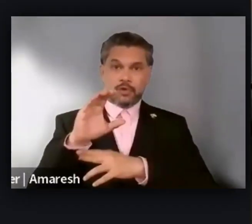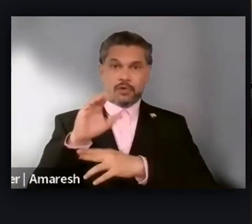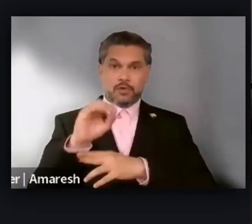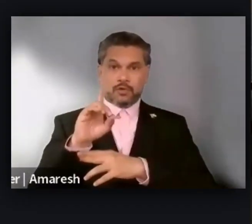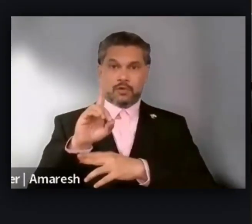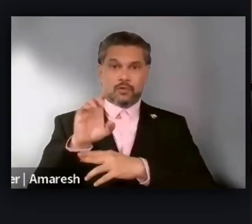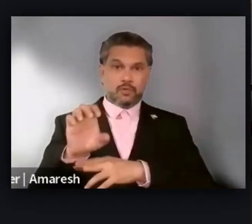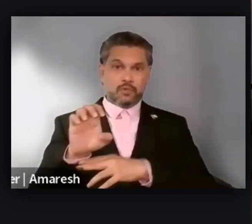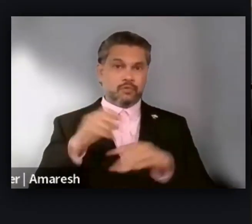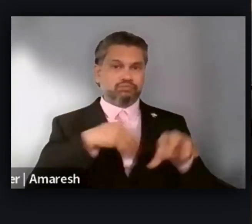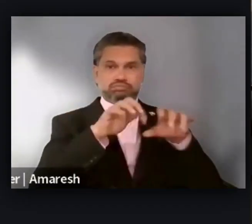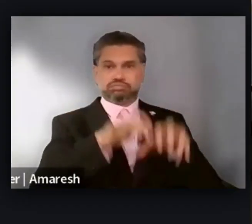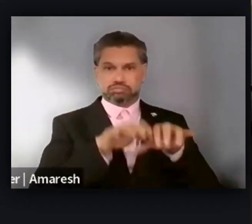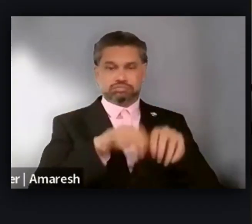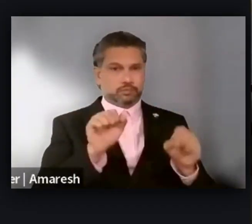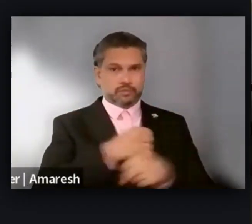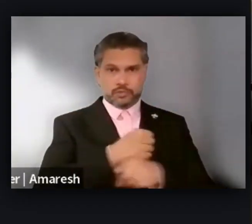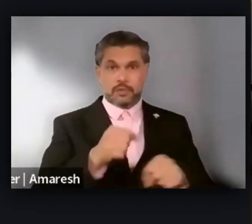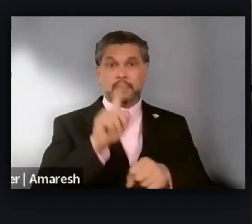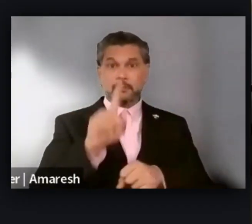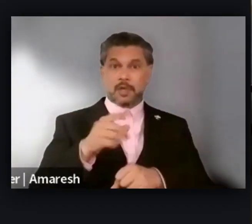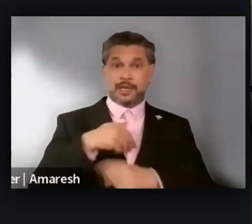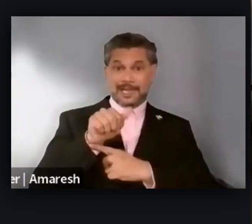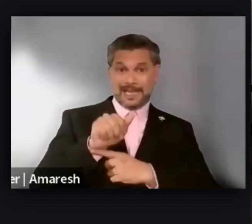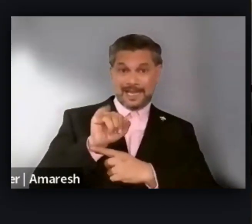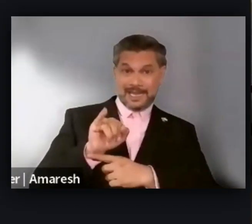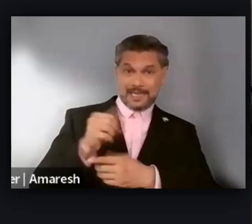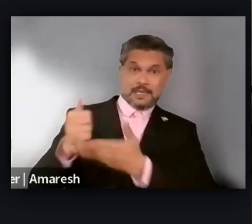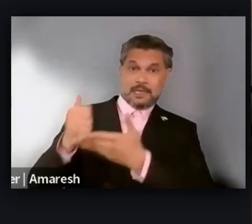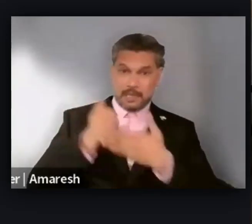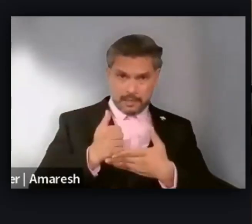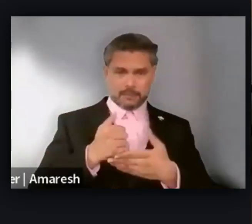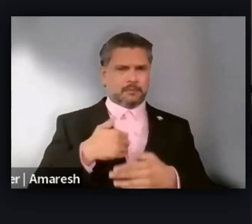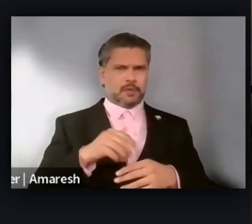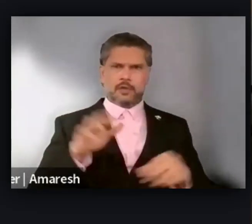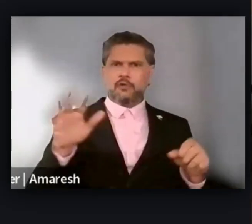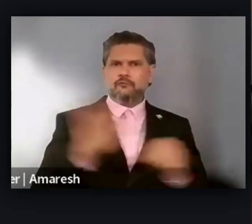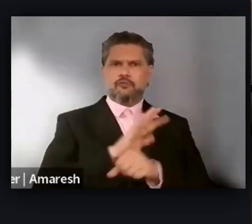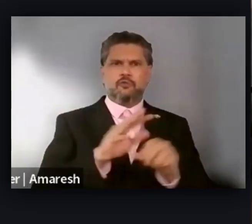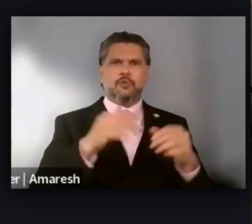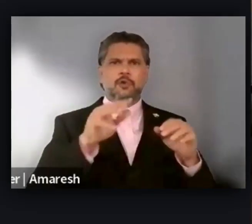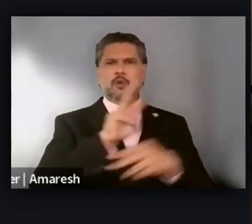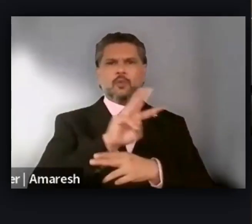word of coding, yet I was able to develop a full website using an AI system of my own.